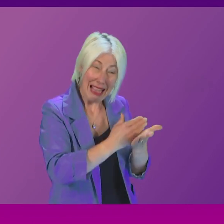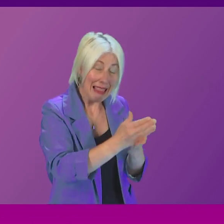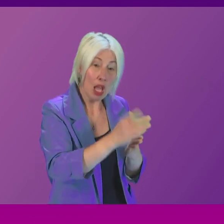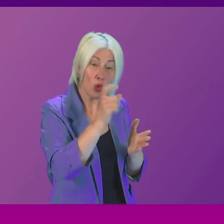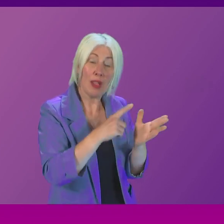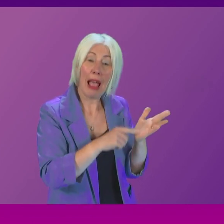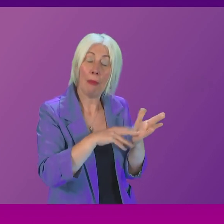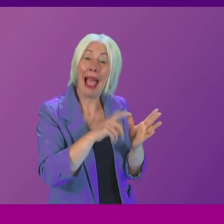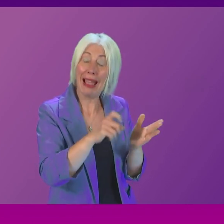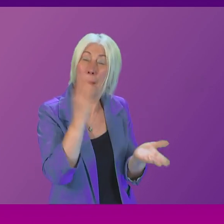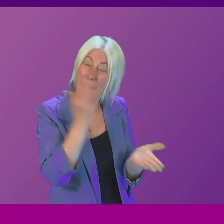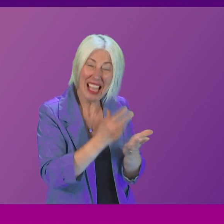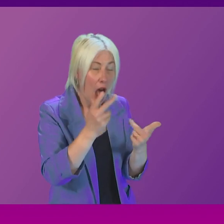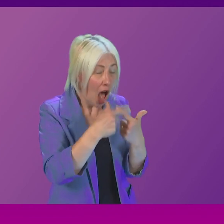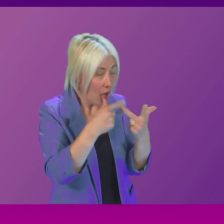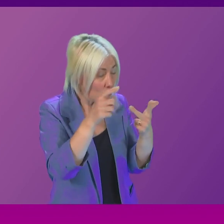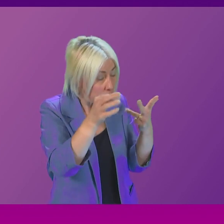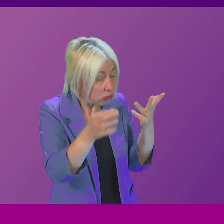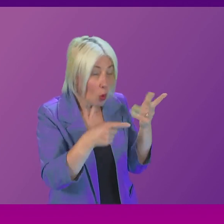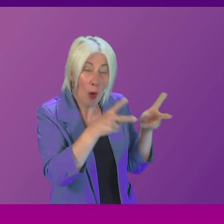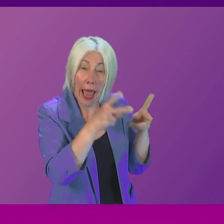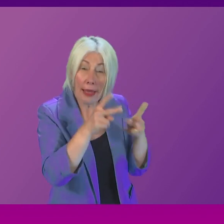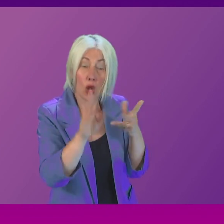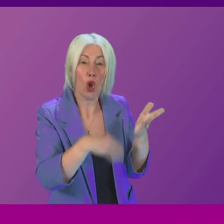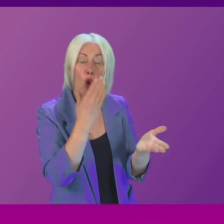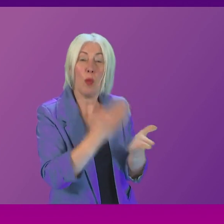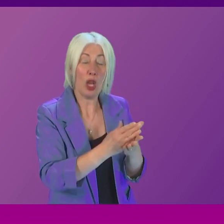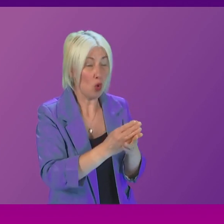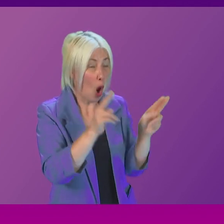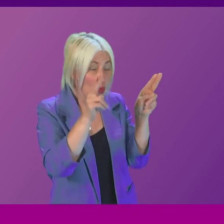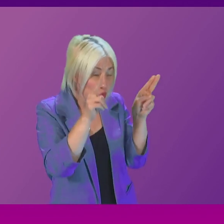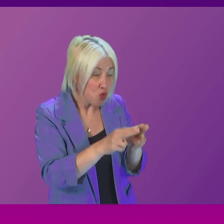to explore every possible avenue to keep the disruption to an absolute minimum.